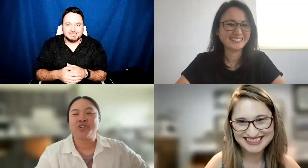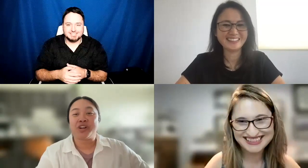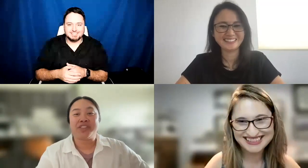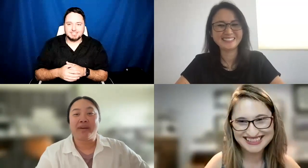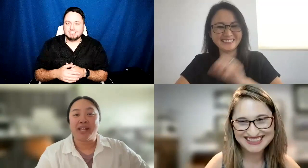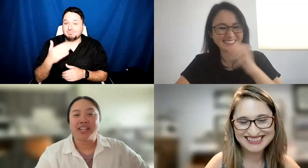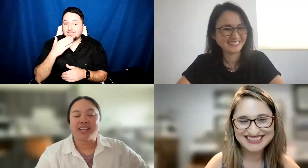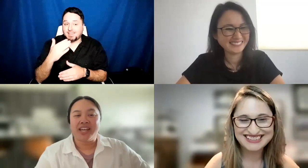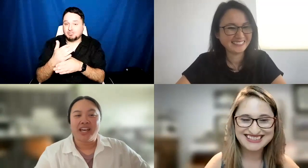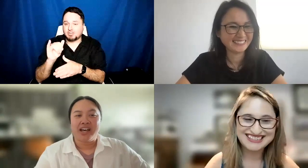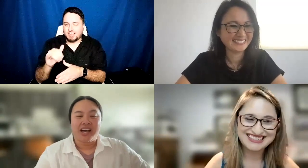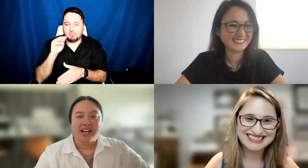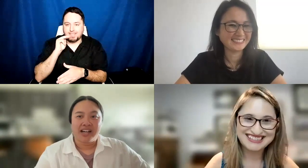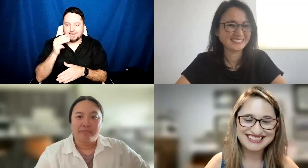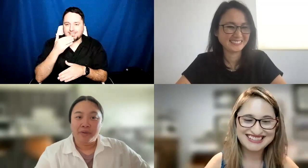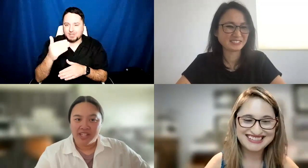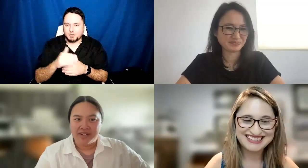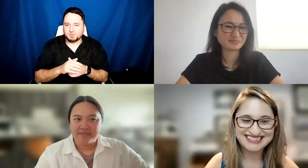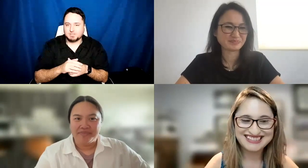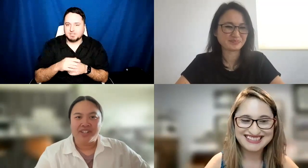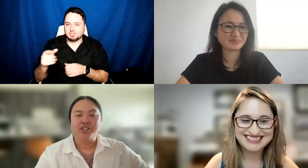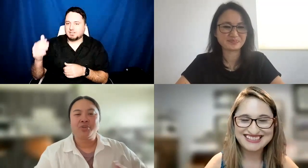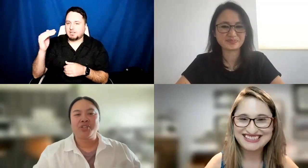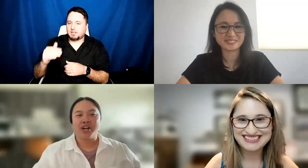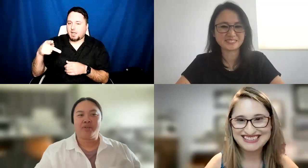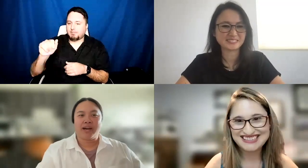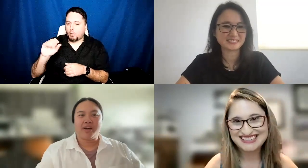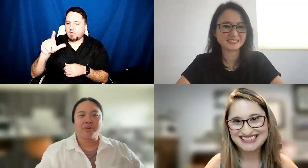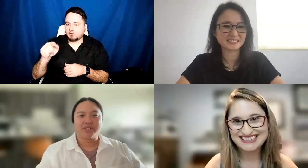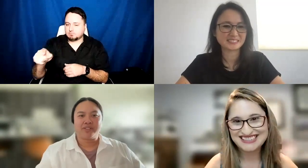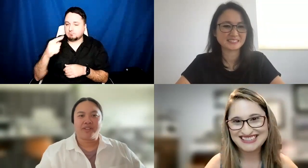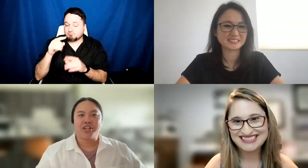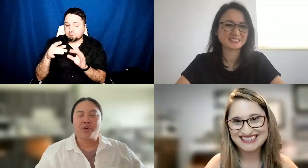Thank you for sharing that Melody. Paola, can you talk about,